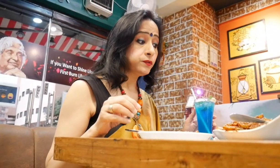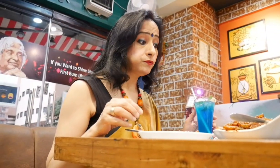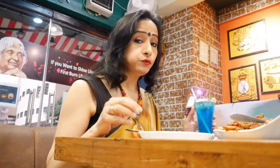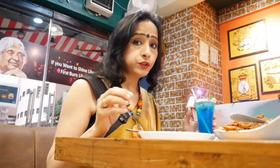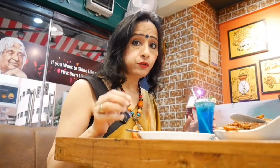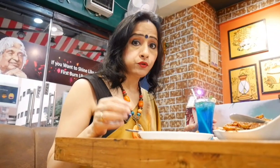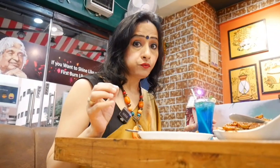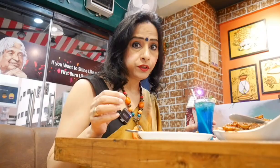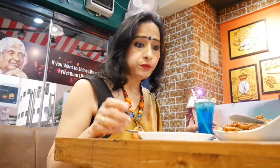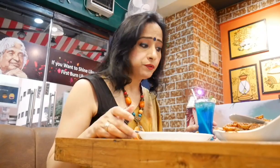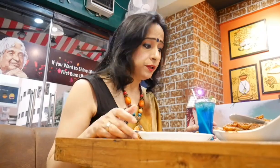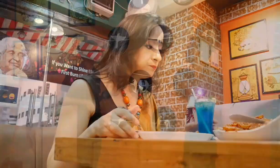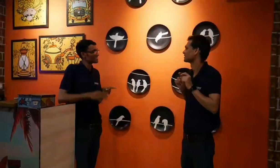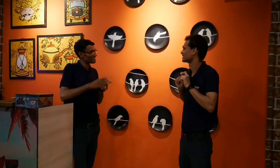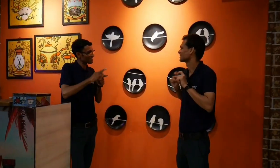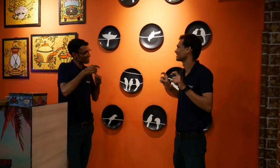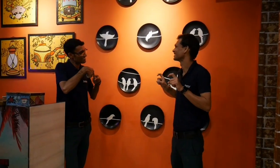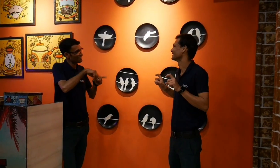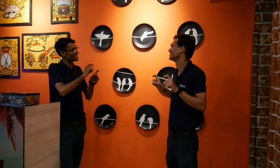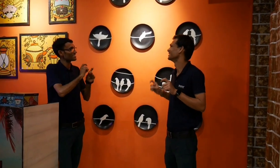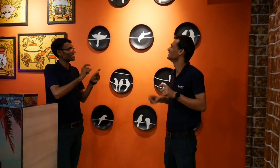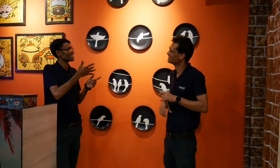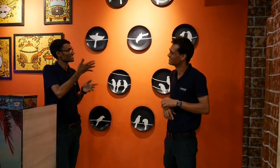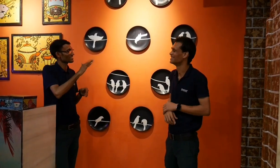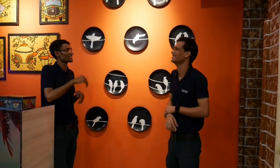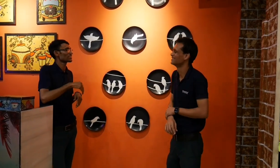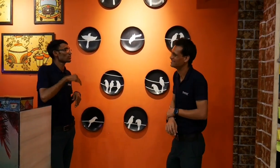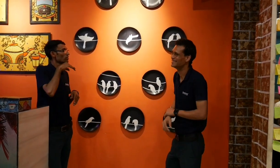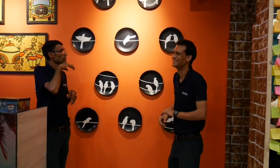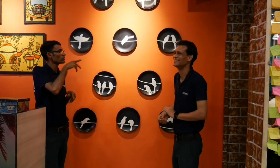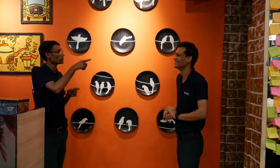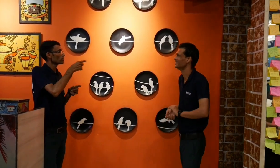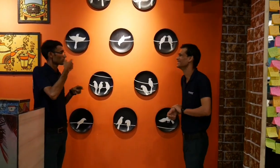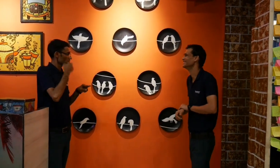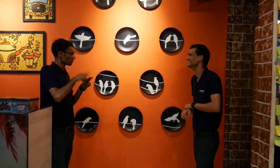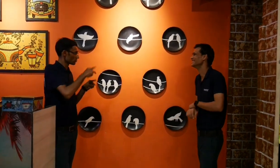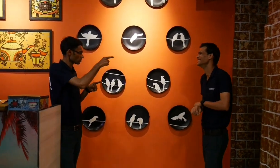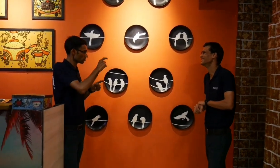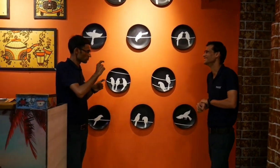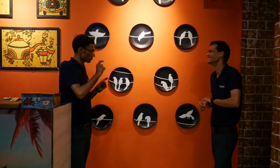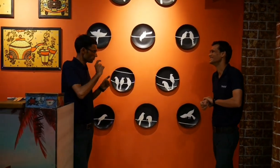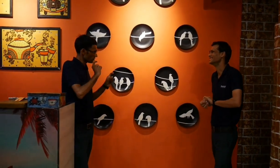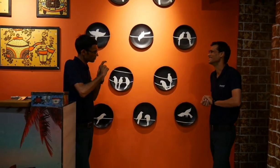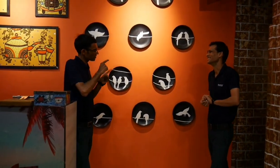And guys food is also very good very true, these people are our silent heroes